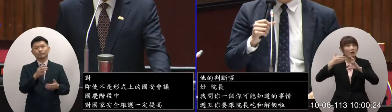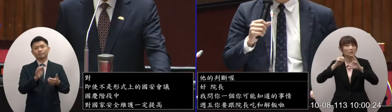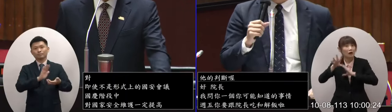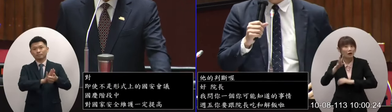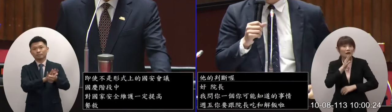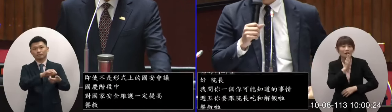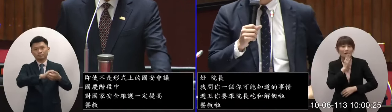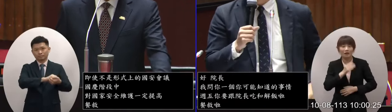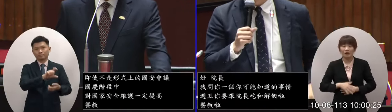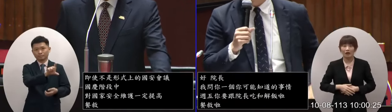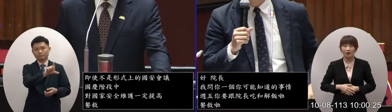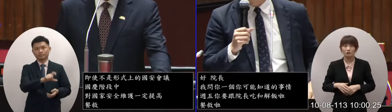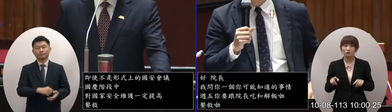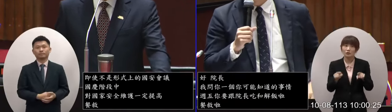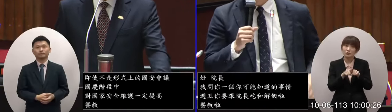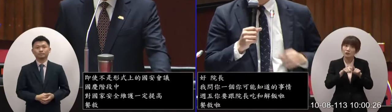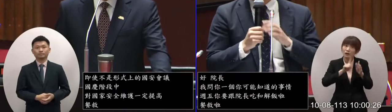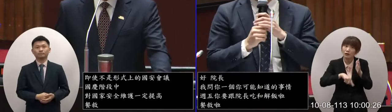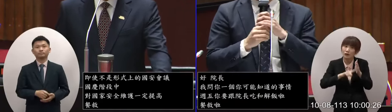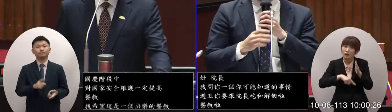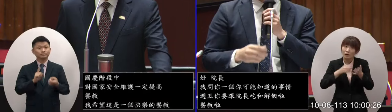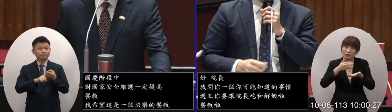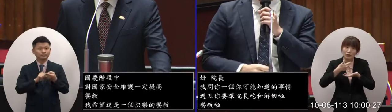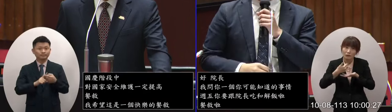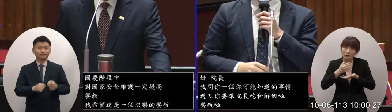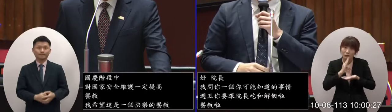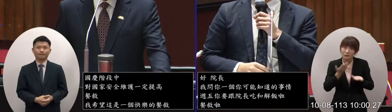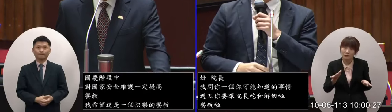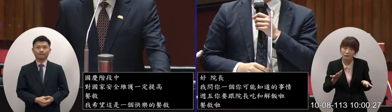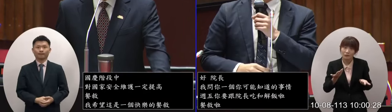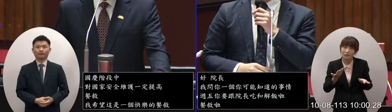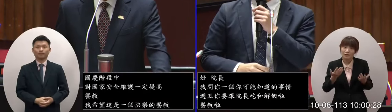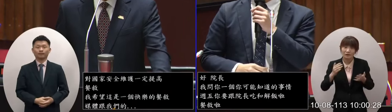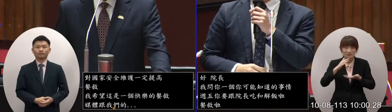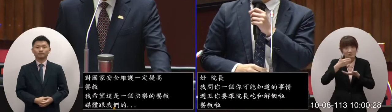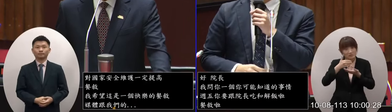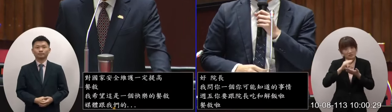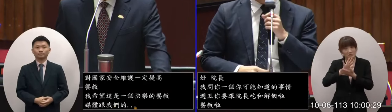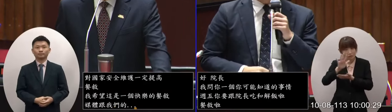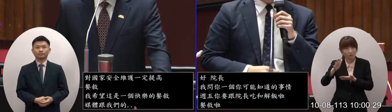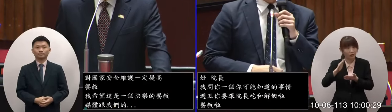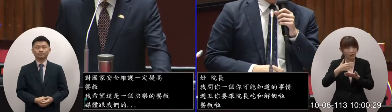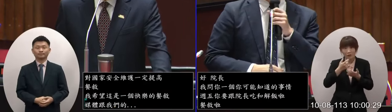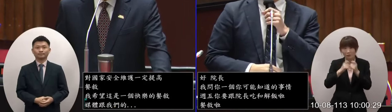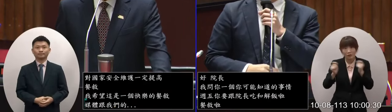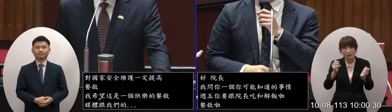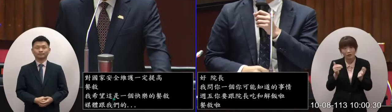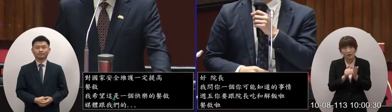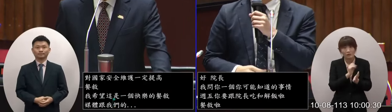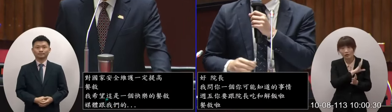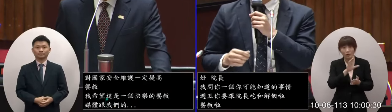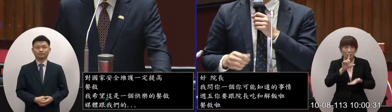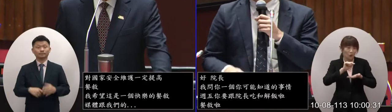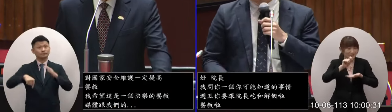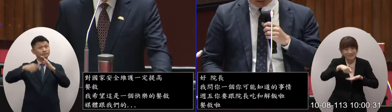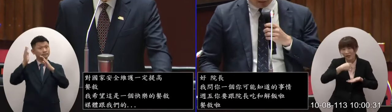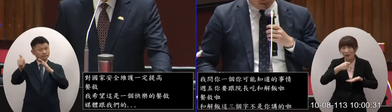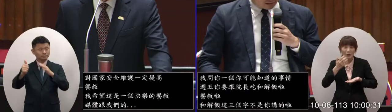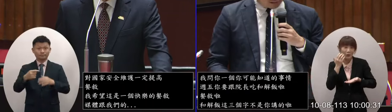just a meal conversation? Isn't it that we hope that after the reconciliation meal, we just had a meal ? Everyone thinks that the chicken soup is good. The dean invited me to invite